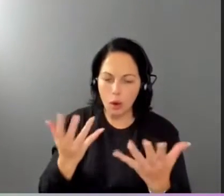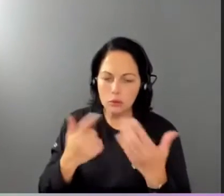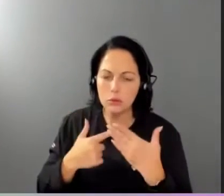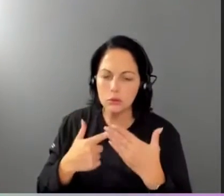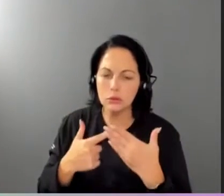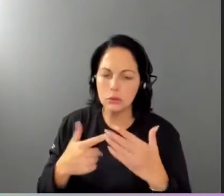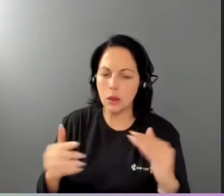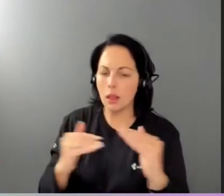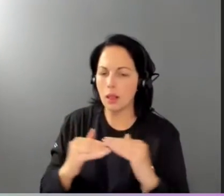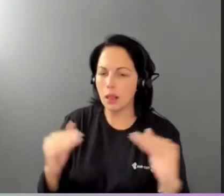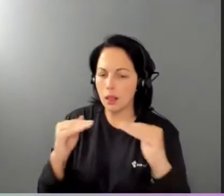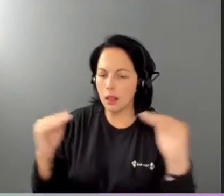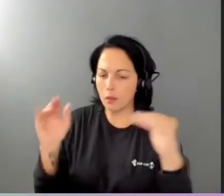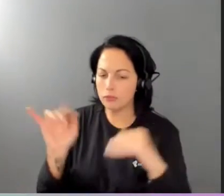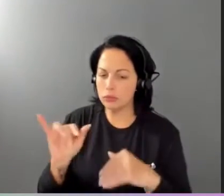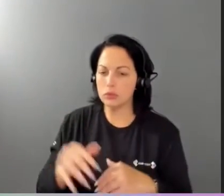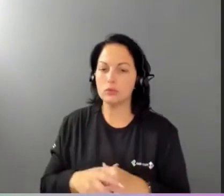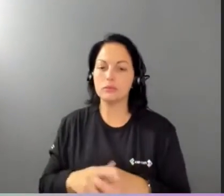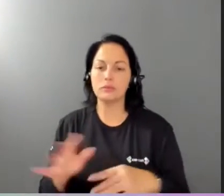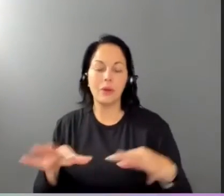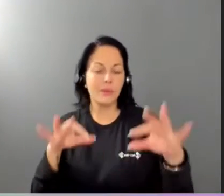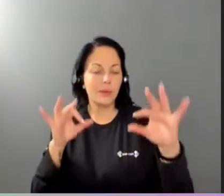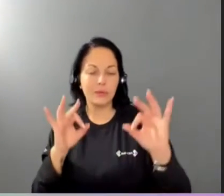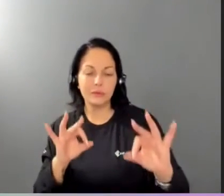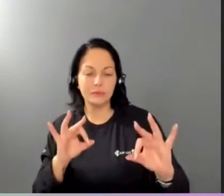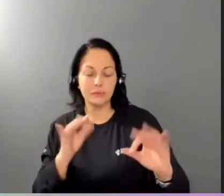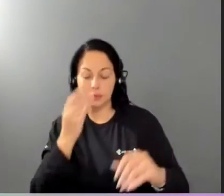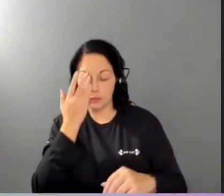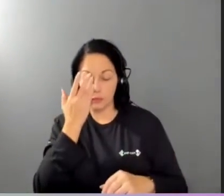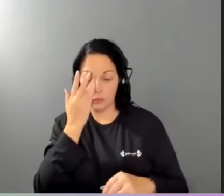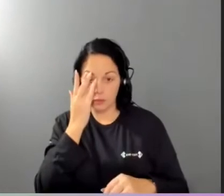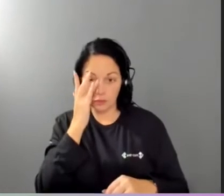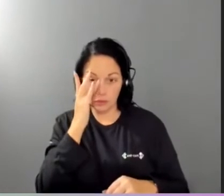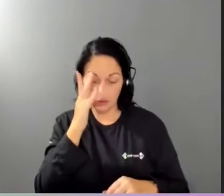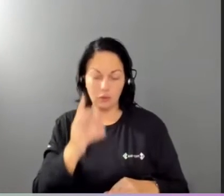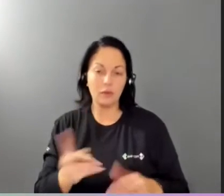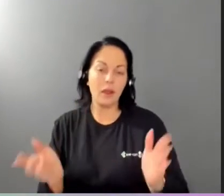would expect to see in a one or two or three, or five variable. And Jonathan, I don't know if